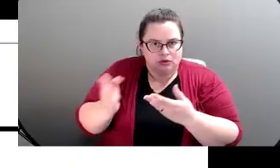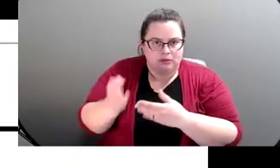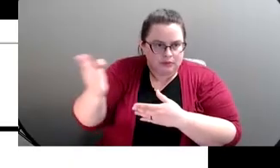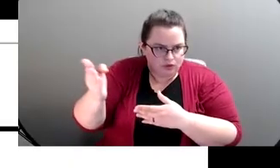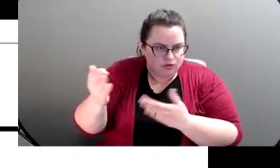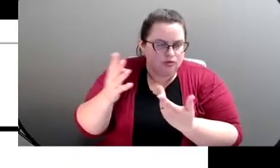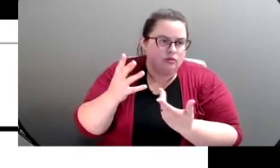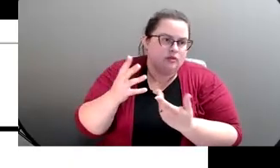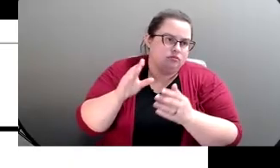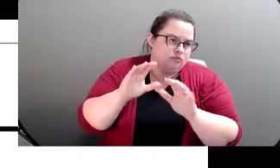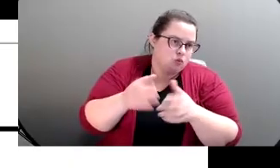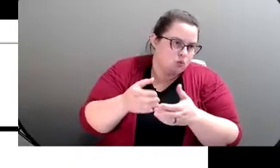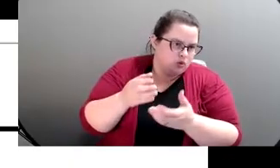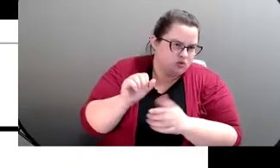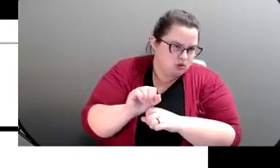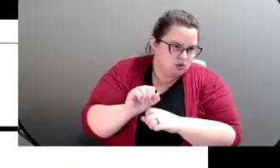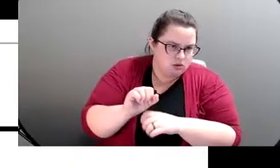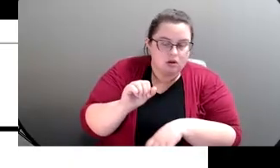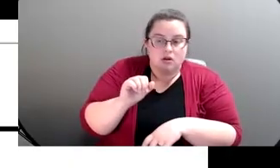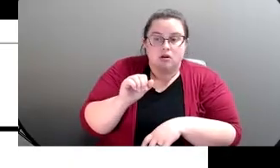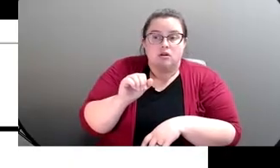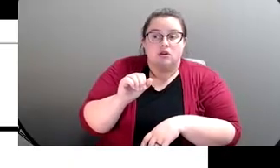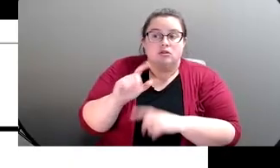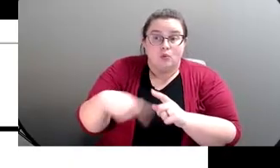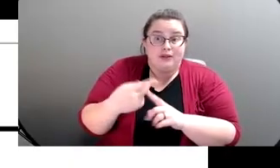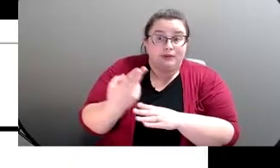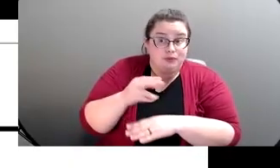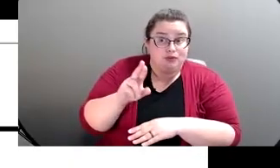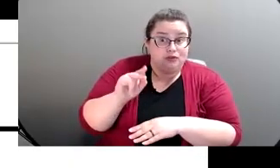And so when you are using a rubric, if a student is missing something,